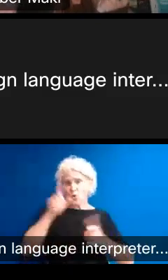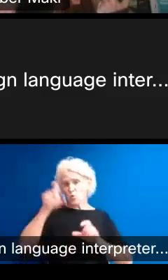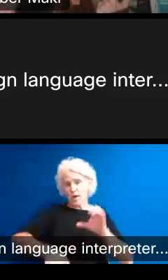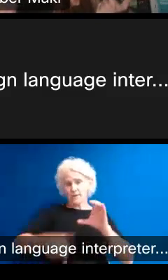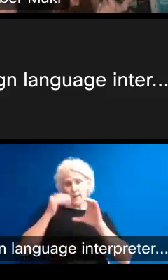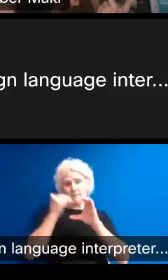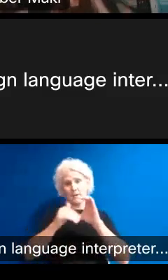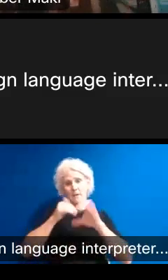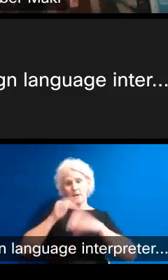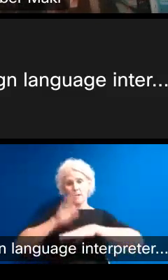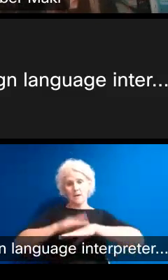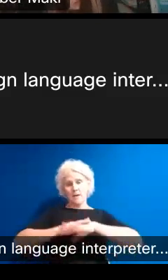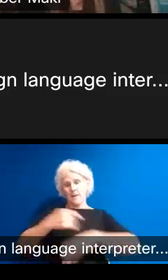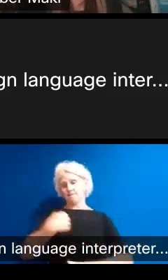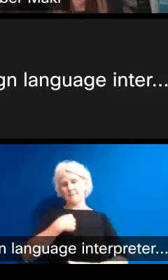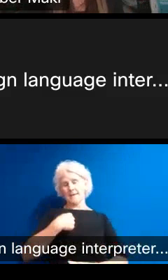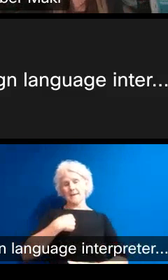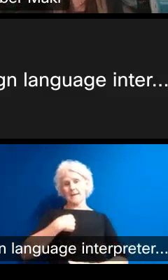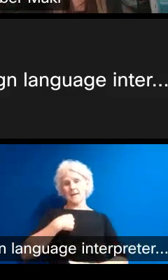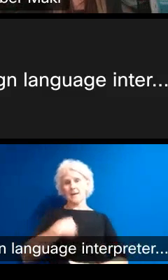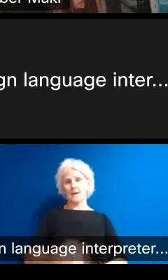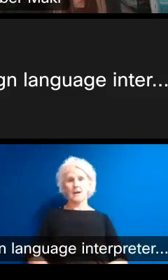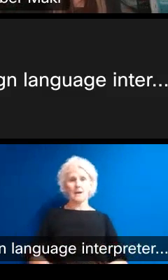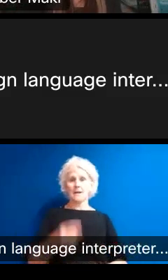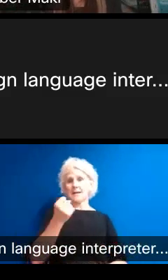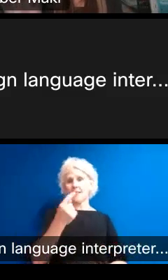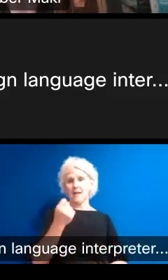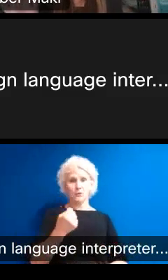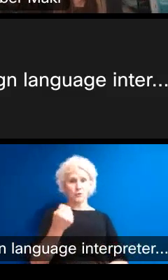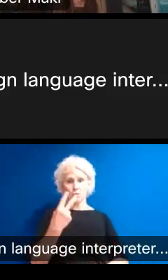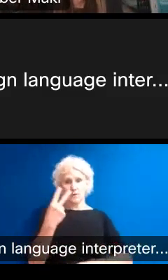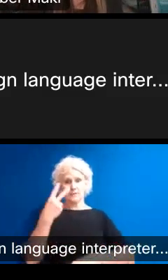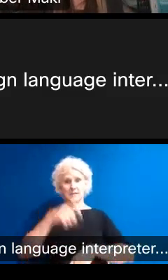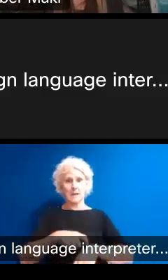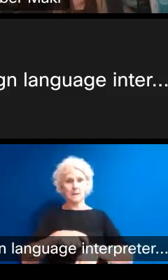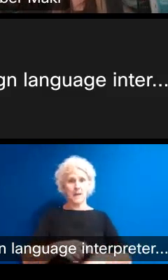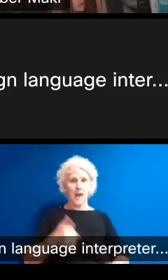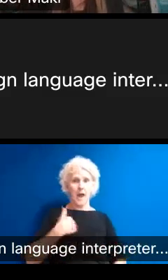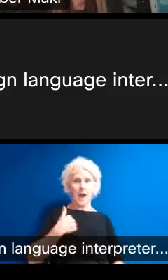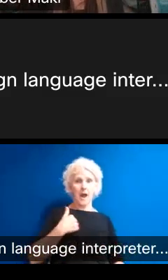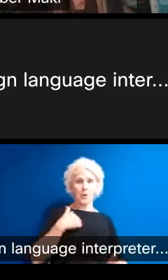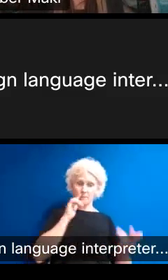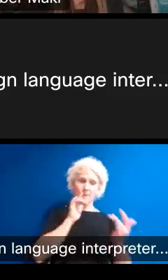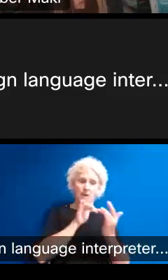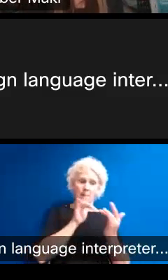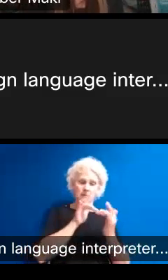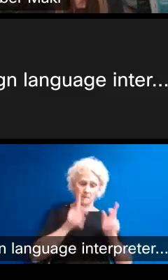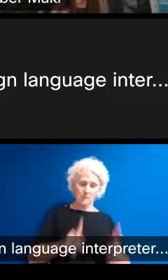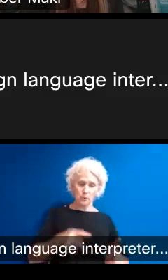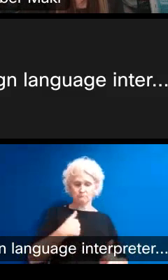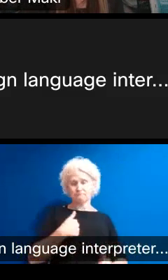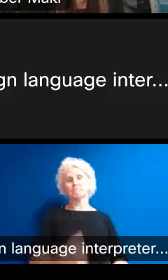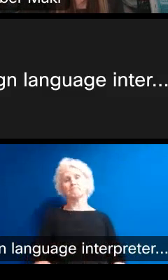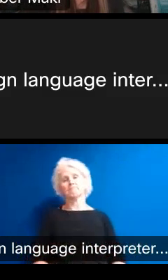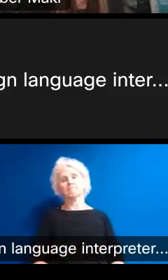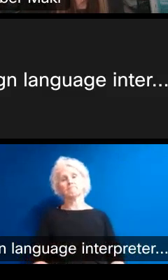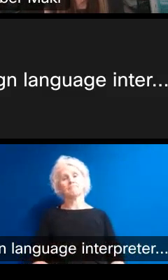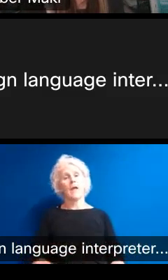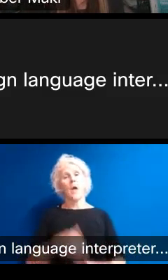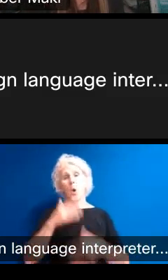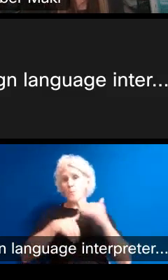me 11 to 12 times. So, I would be your primary contact. The process for doing that is also in